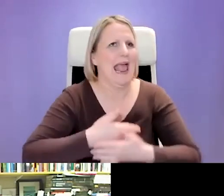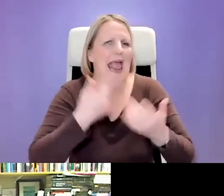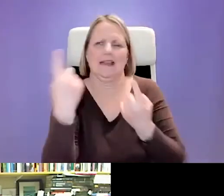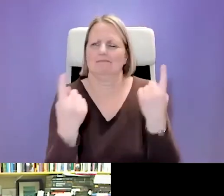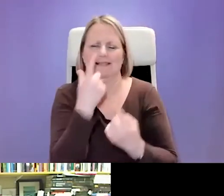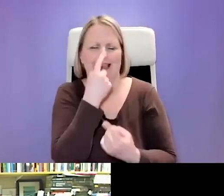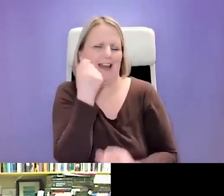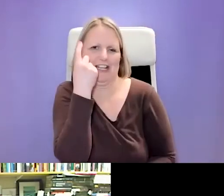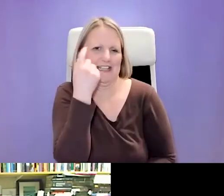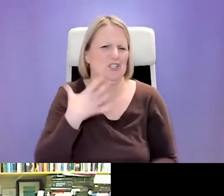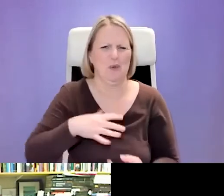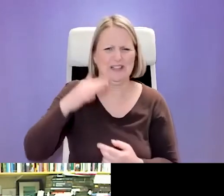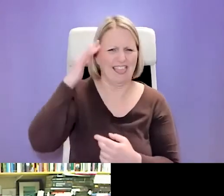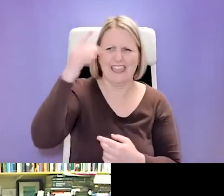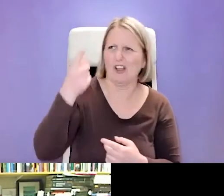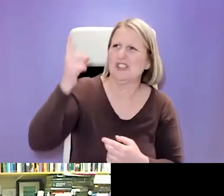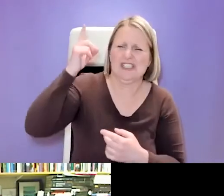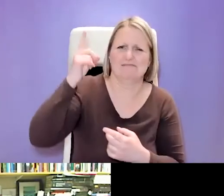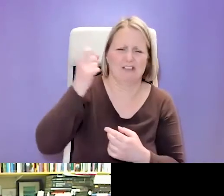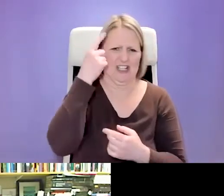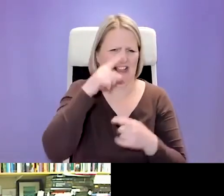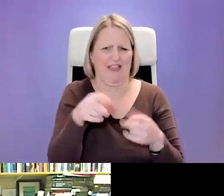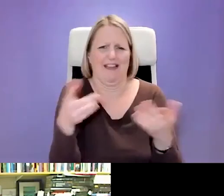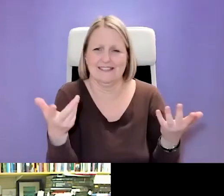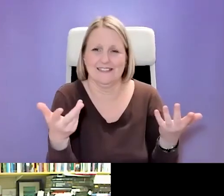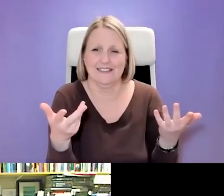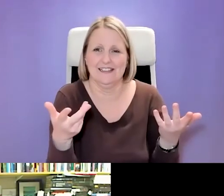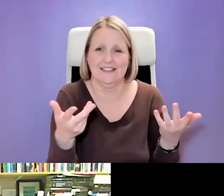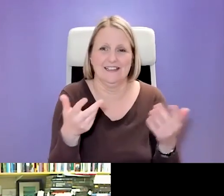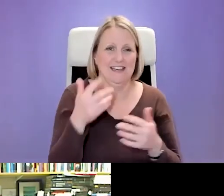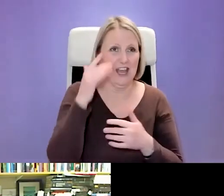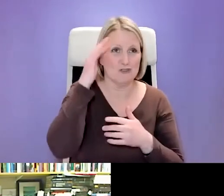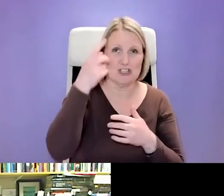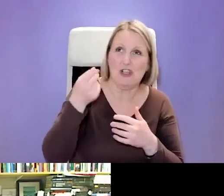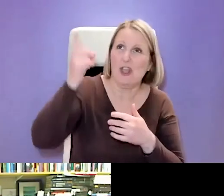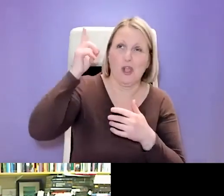and it doesn't take Christian theology to understand that in any sense and Christian theology doesn't even add anything to that.